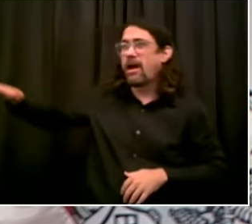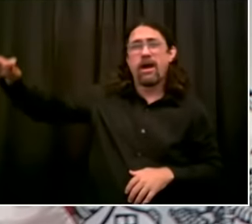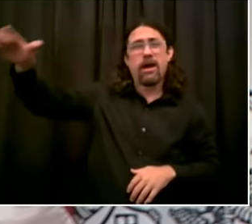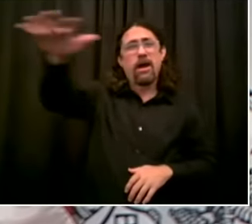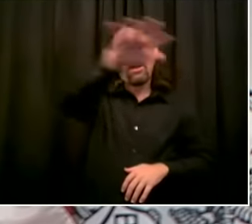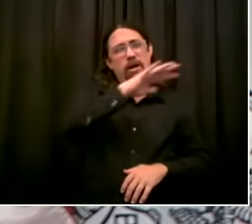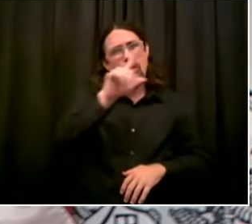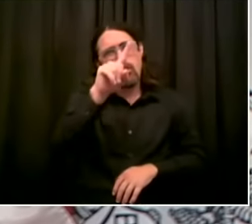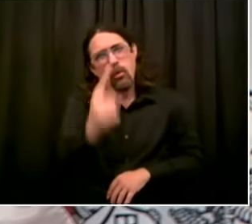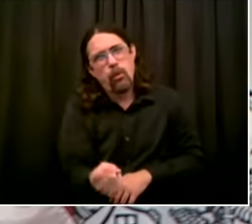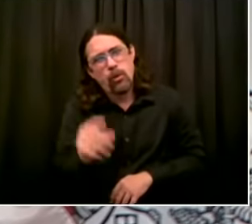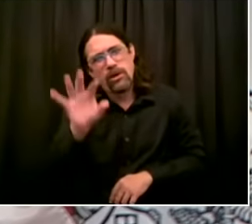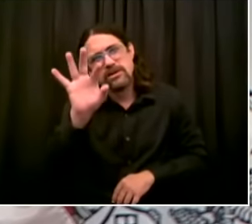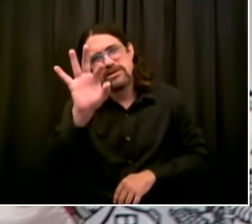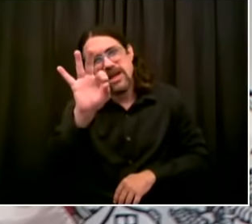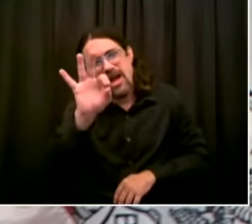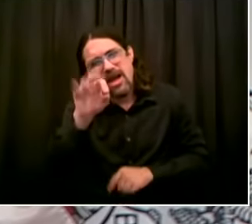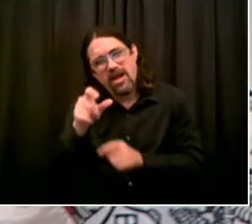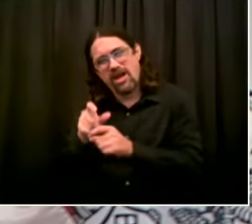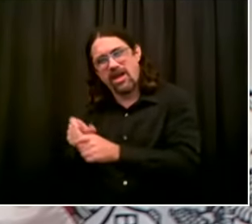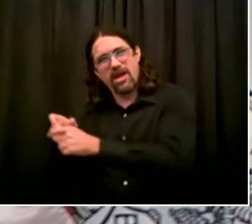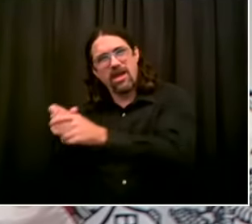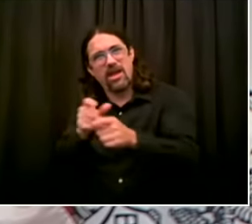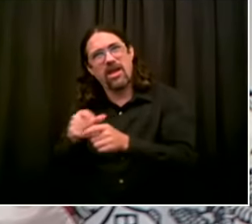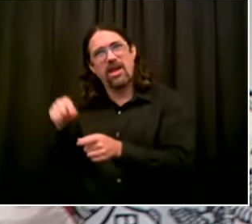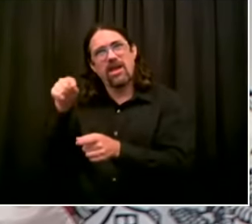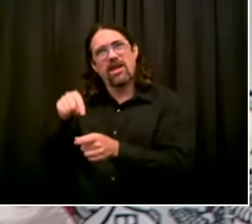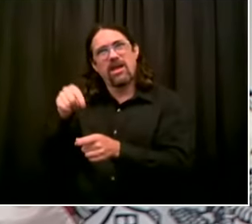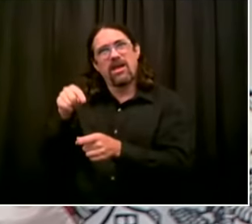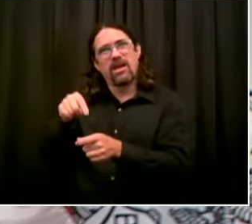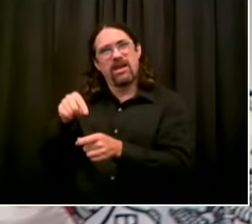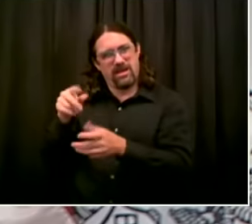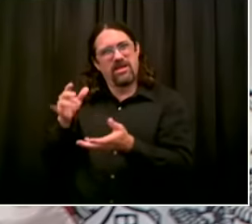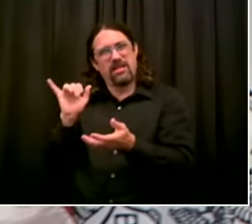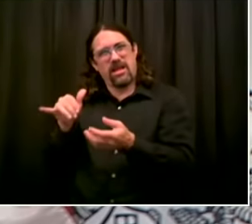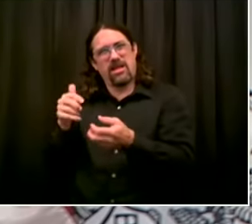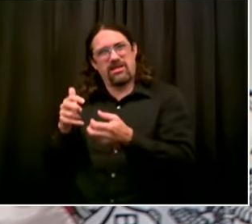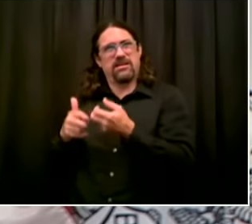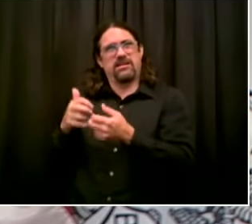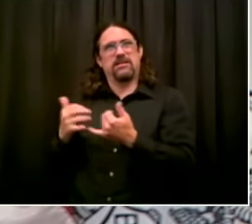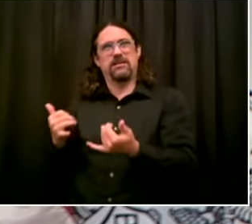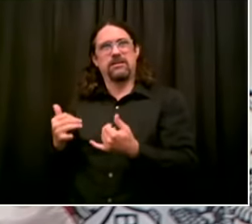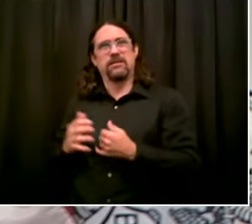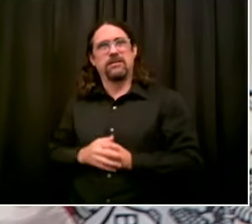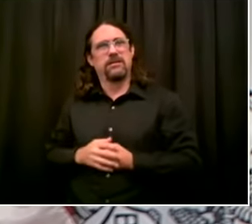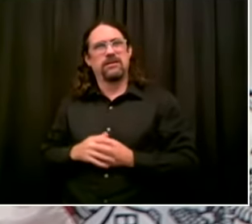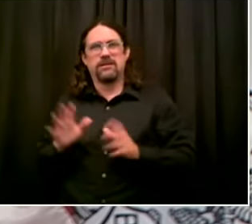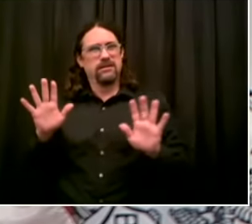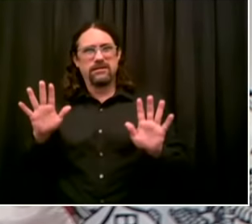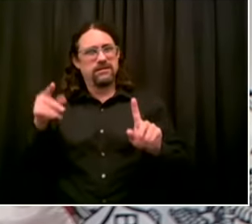OPEN TOMROROW. WE HEARD YOU SPEAK WITH THE RISKS OF THAT SEVERAL TIMES,